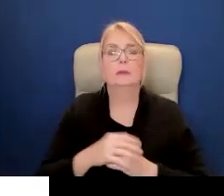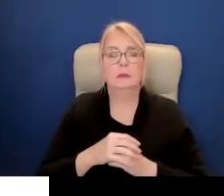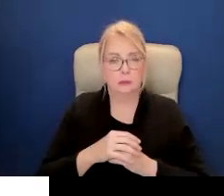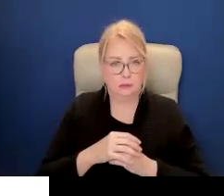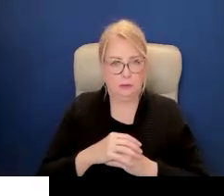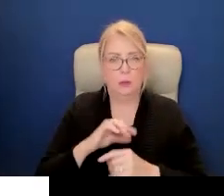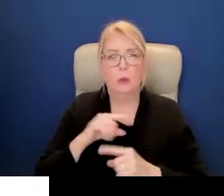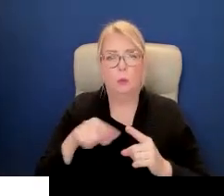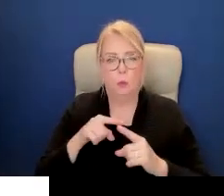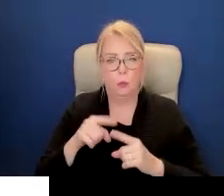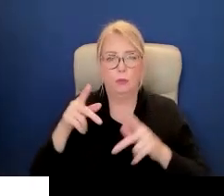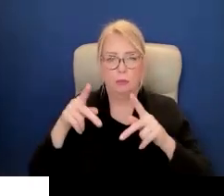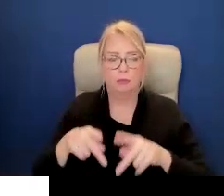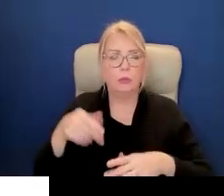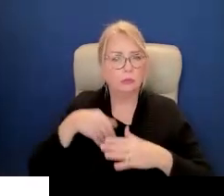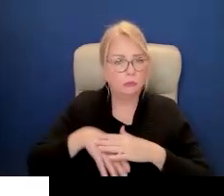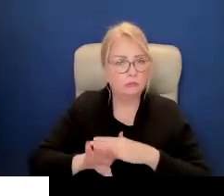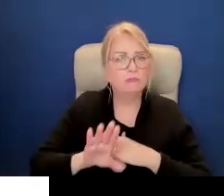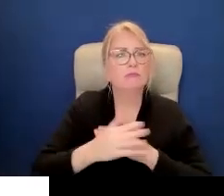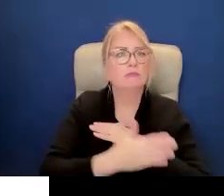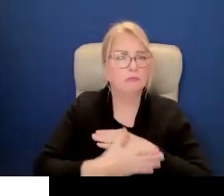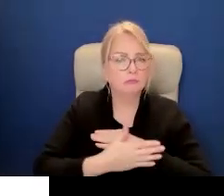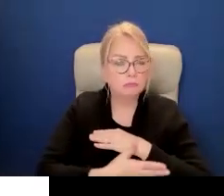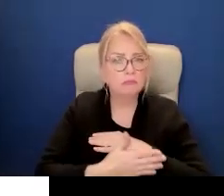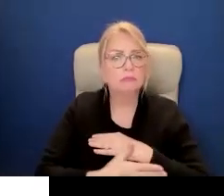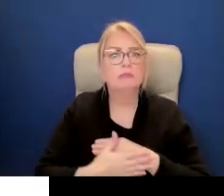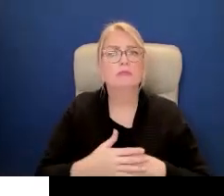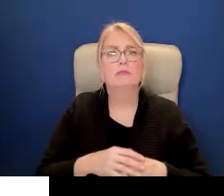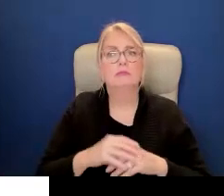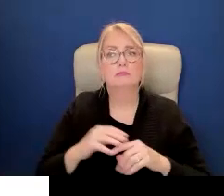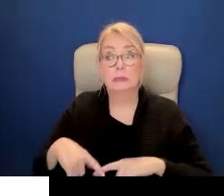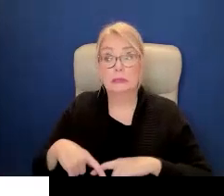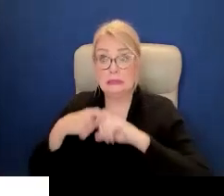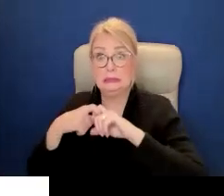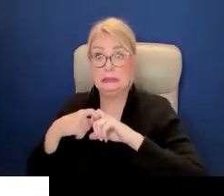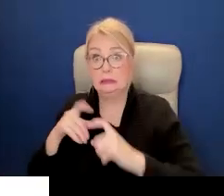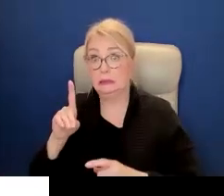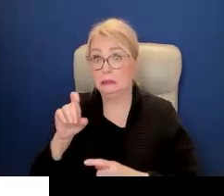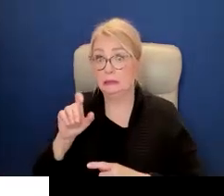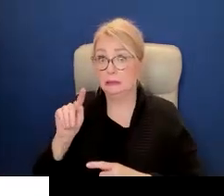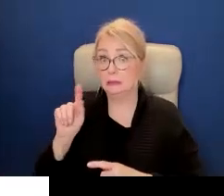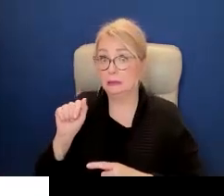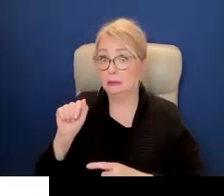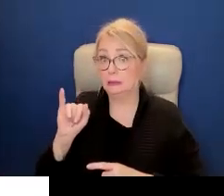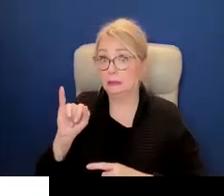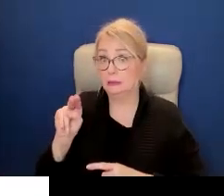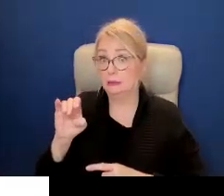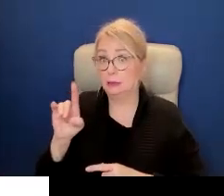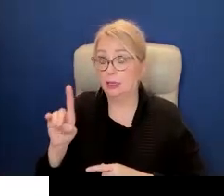a person came into the country, if they have ever been detained, or if they have run ins with, law enforcement